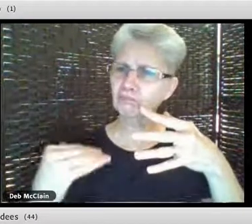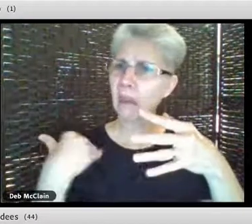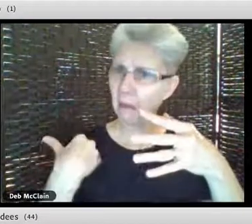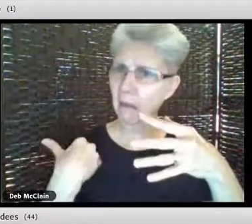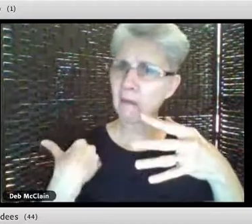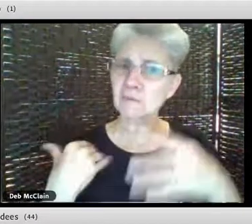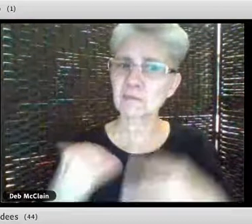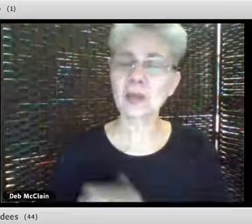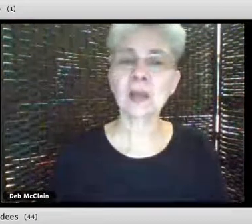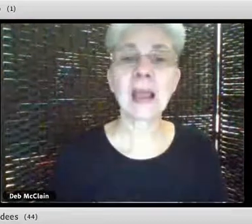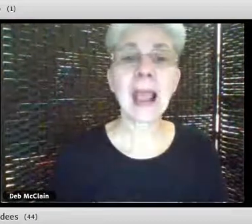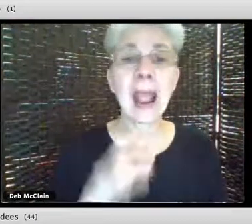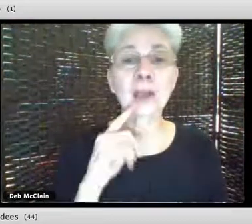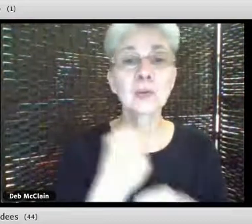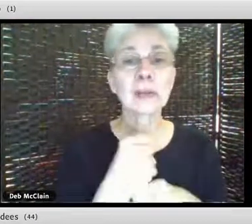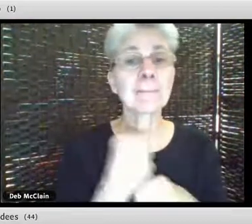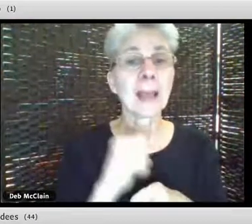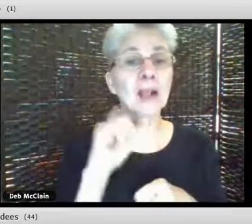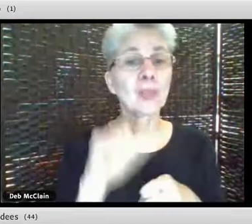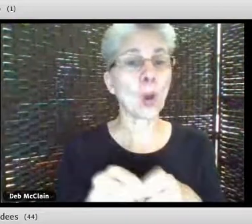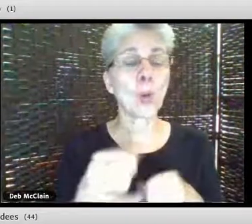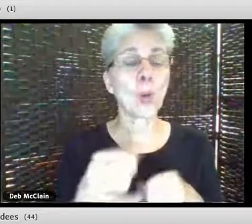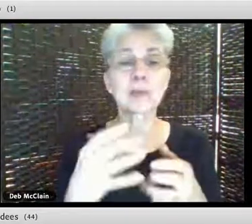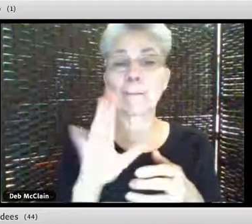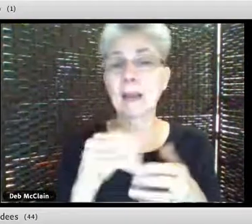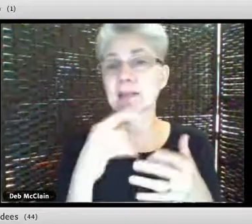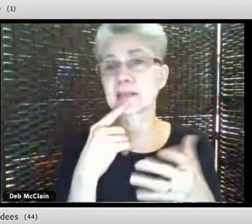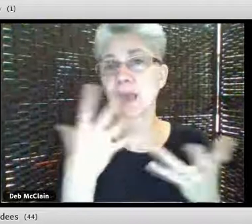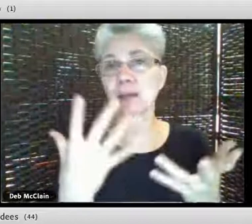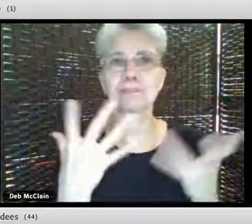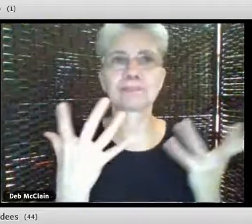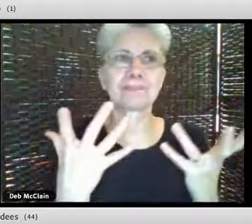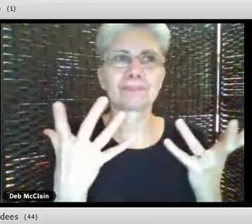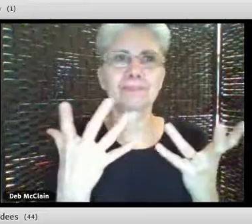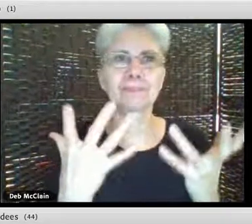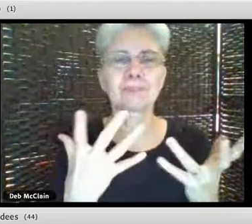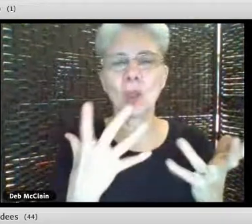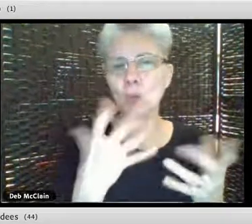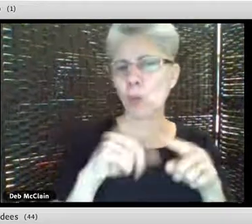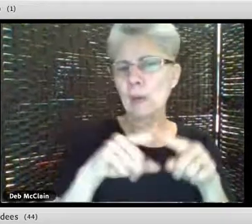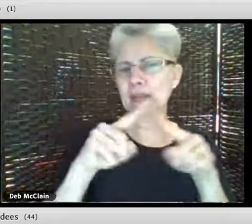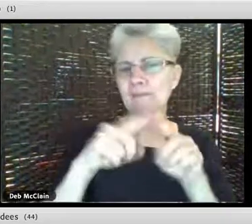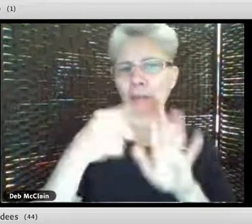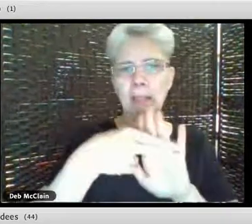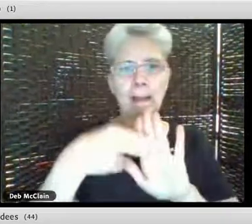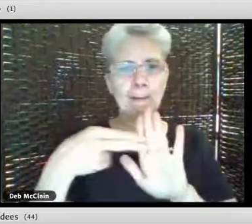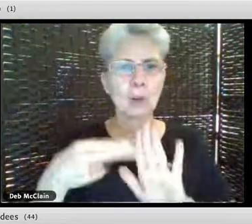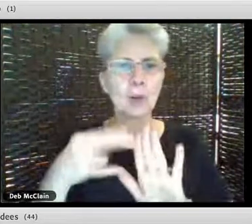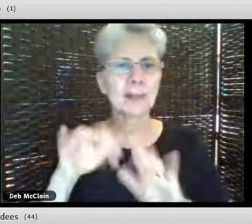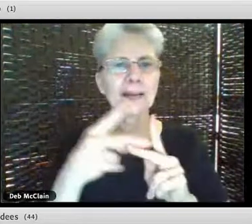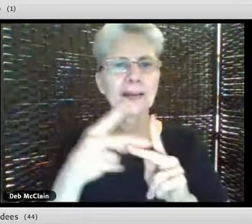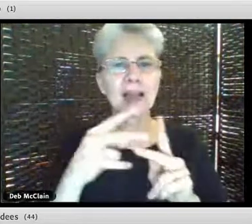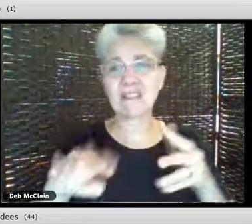Again, you can have different folders, which is fantastic, and again, you can make those by saying,